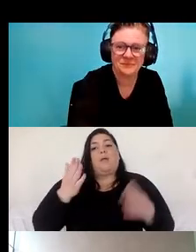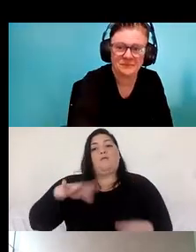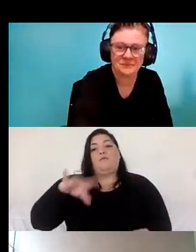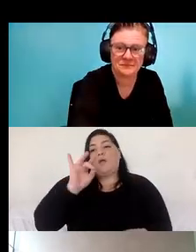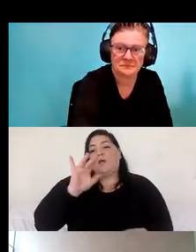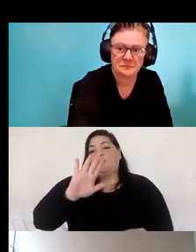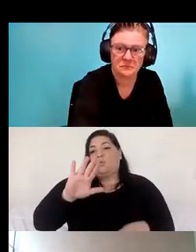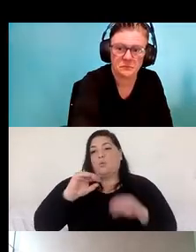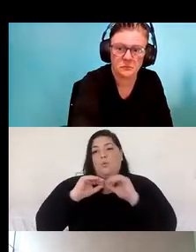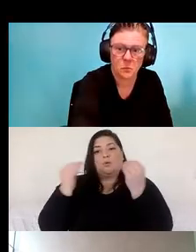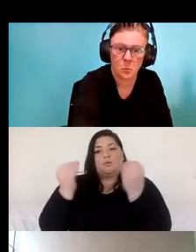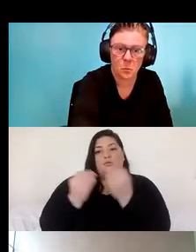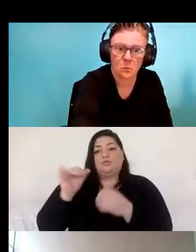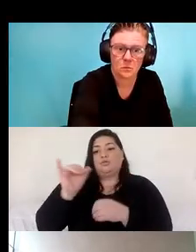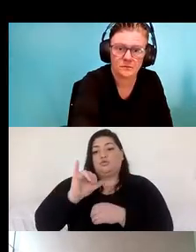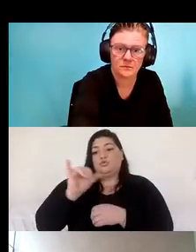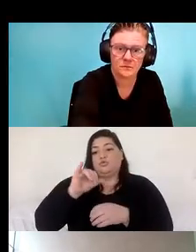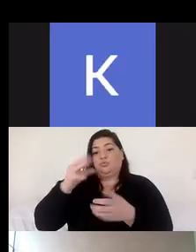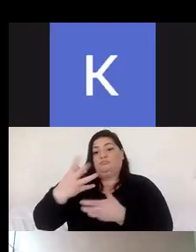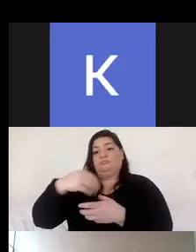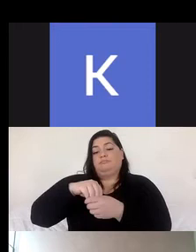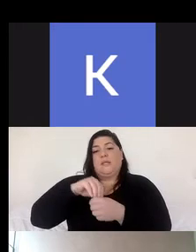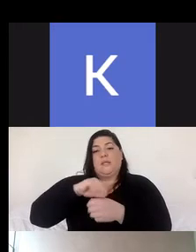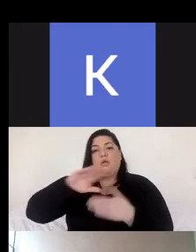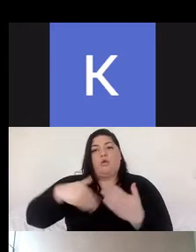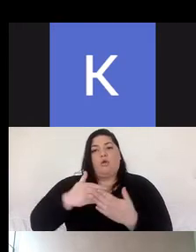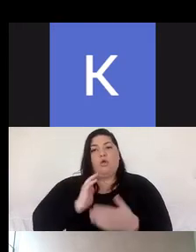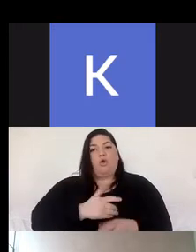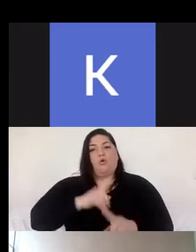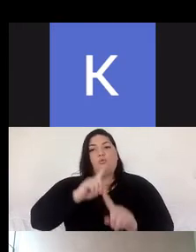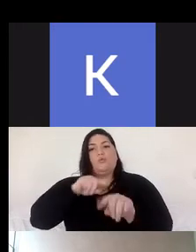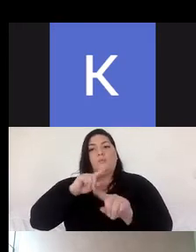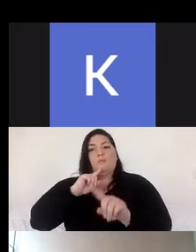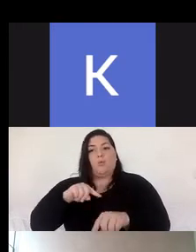featured in one of our reports.